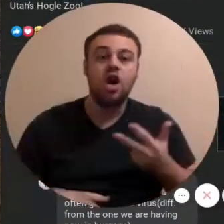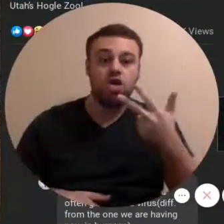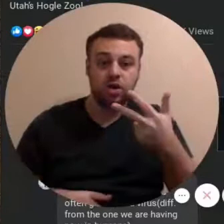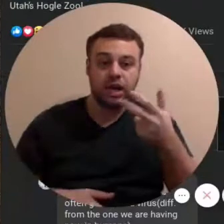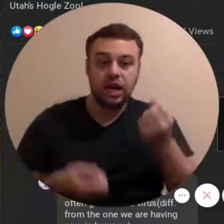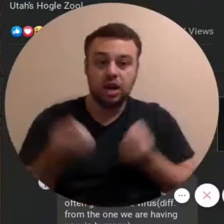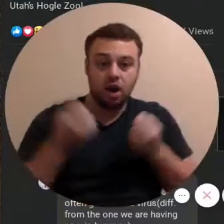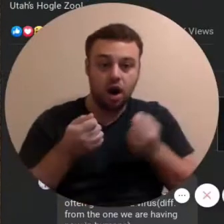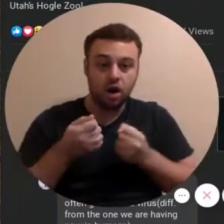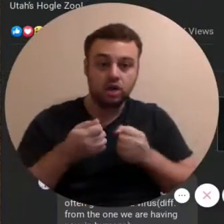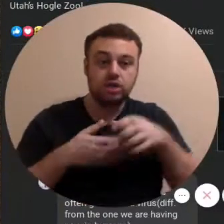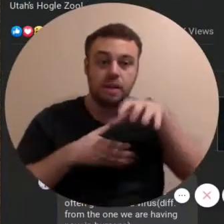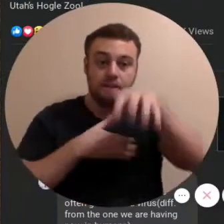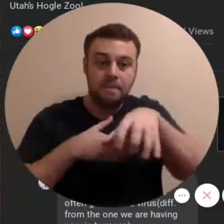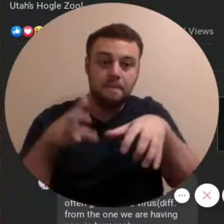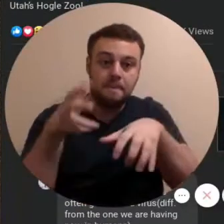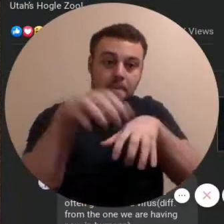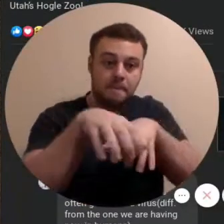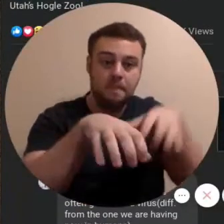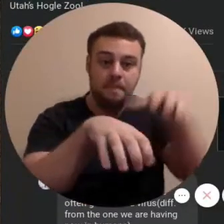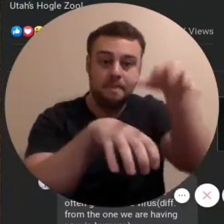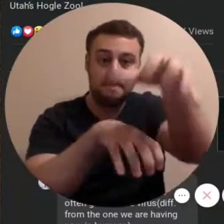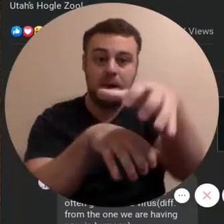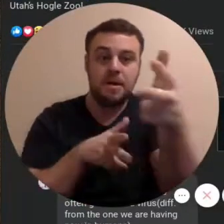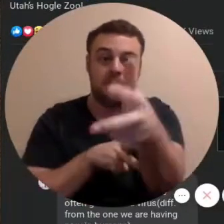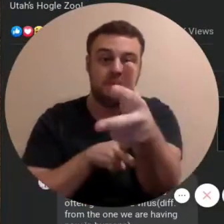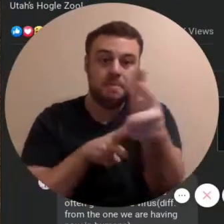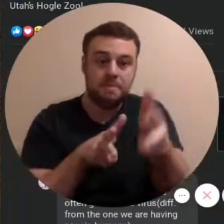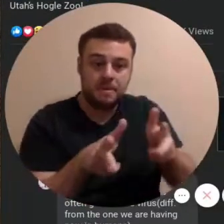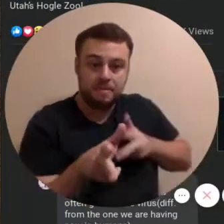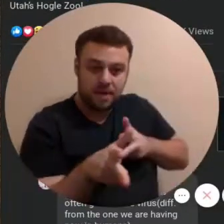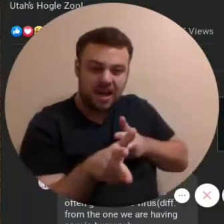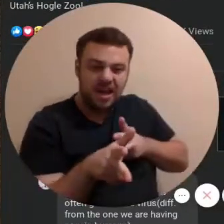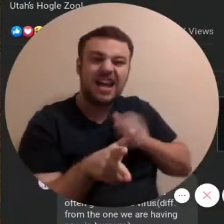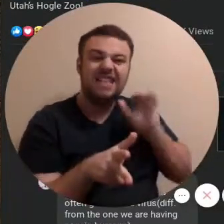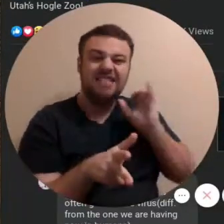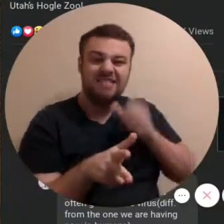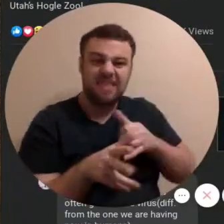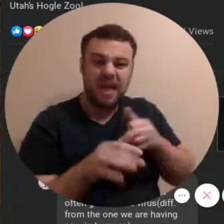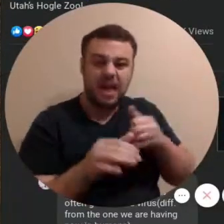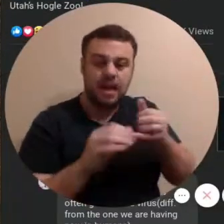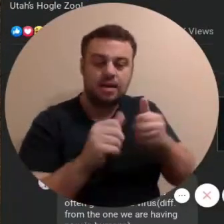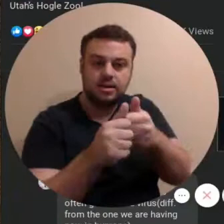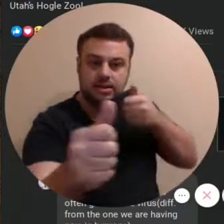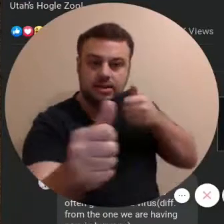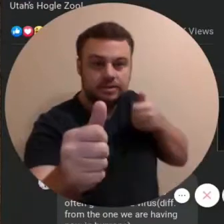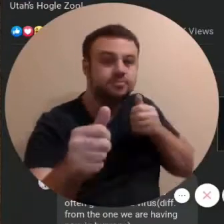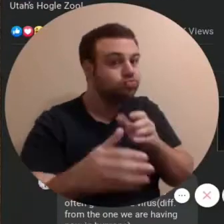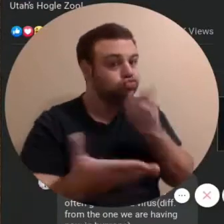far away you want to be from a deer, or a moose. And even further than that from a bear or a cougar- anything like that.